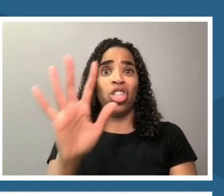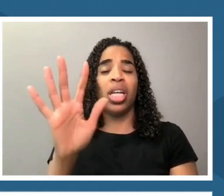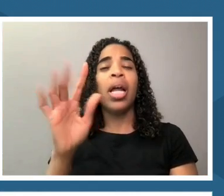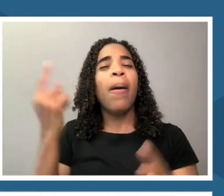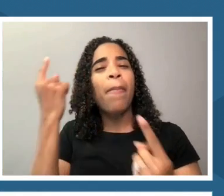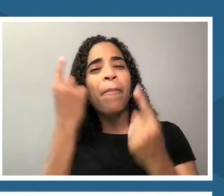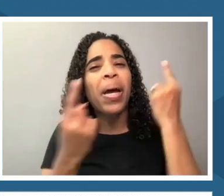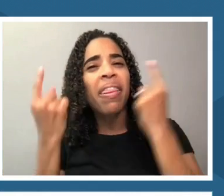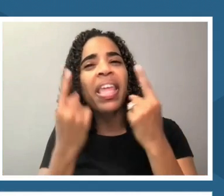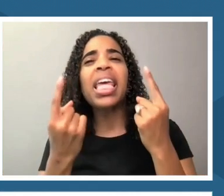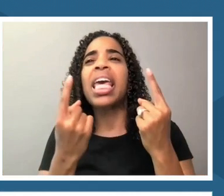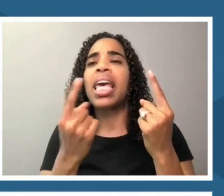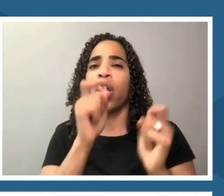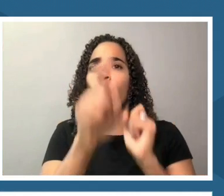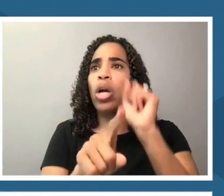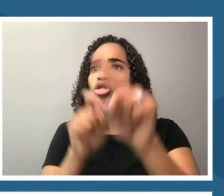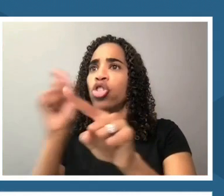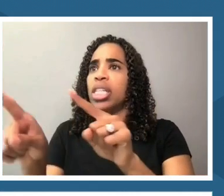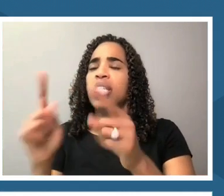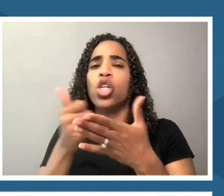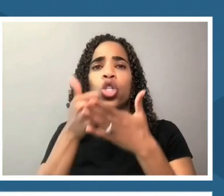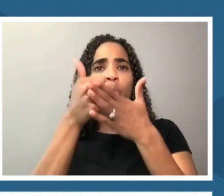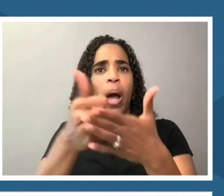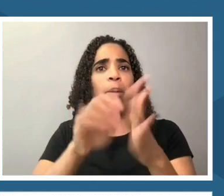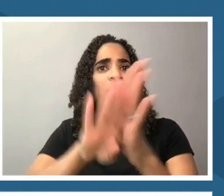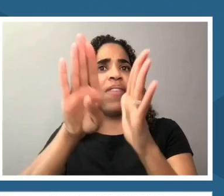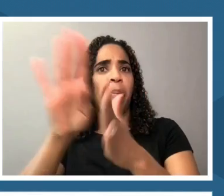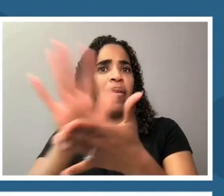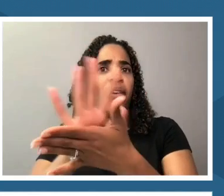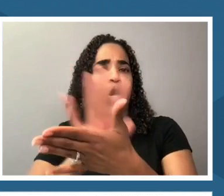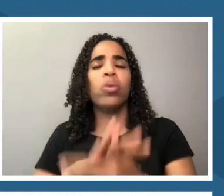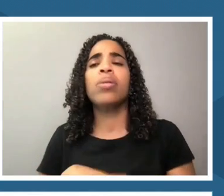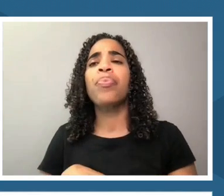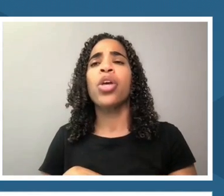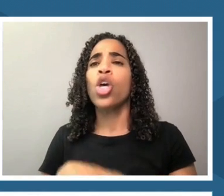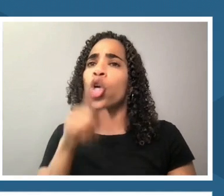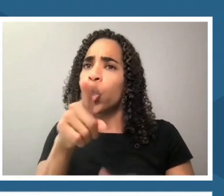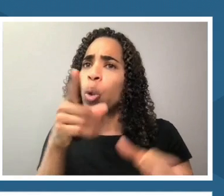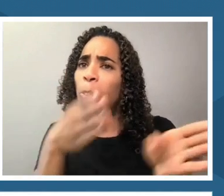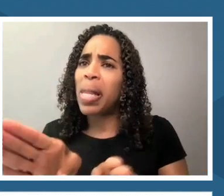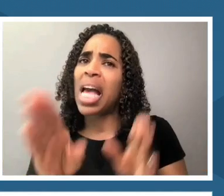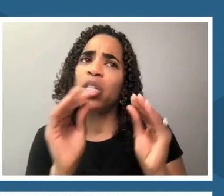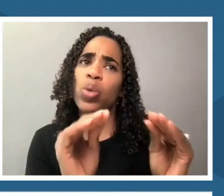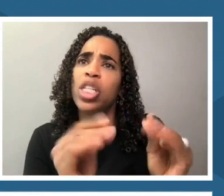creator in developing every video was what do you want to teach that you are